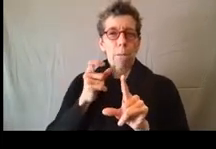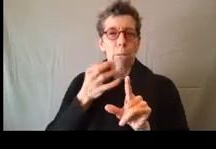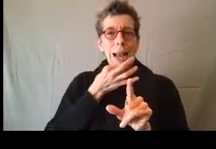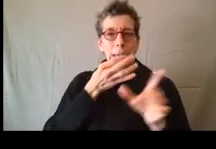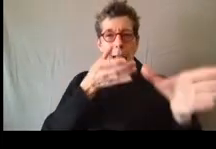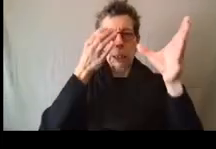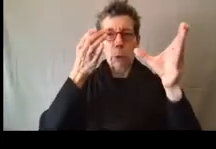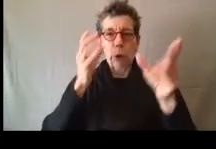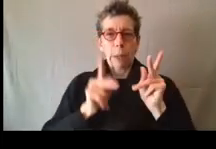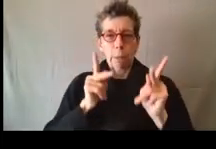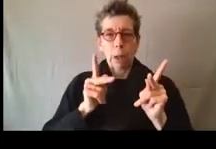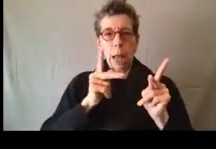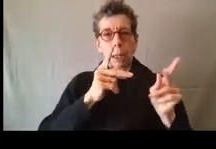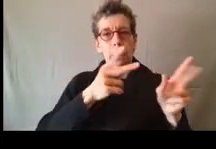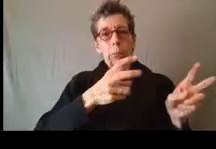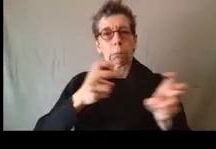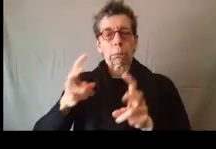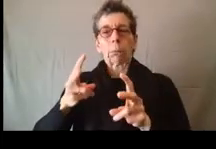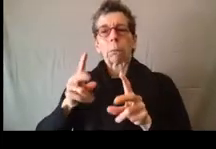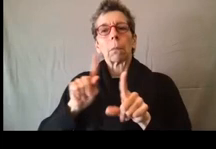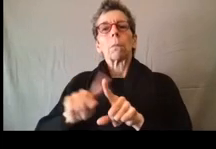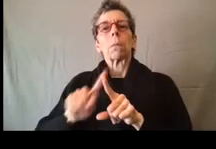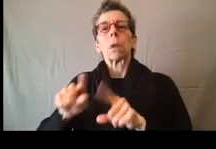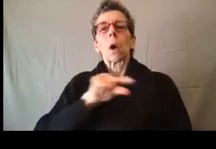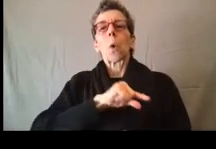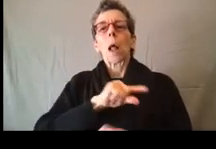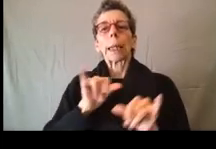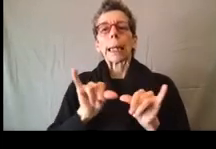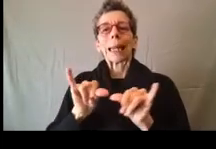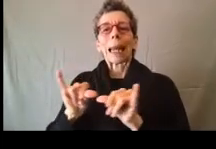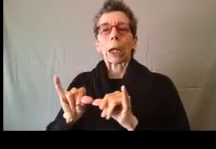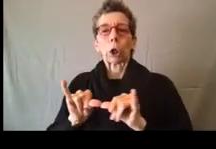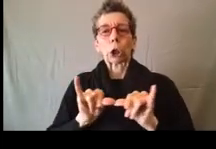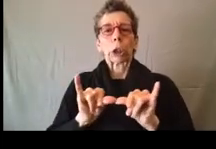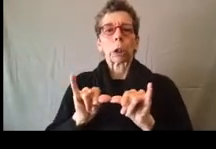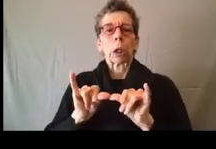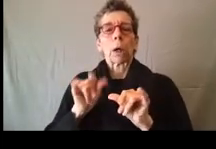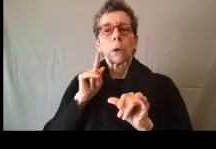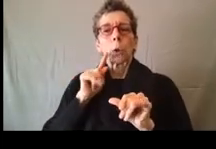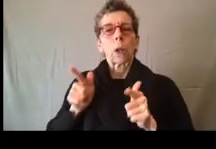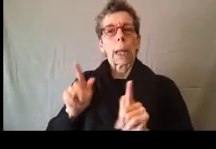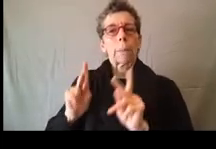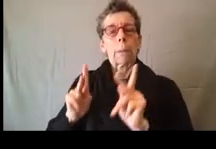a standardized list of quality indicators that folks could use to determine if a given